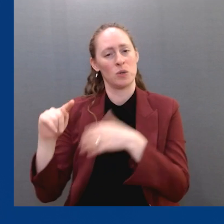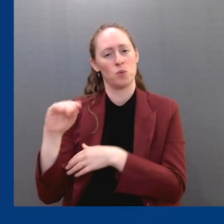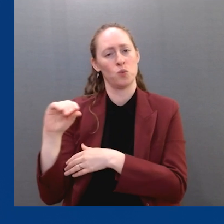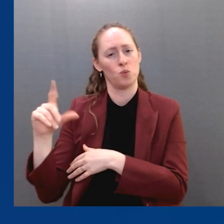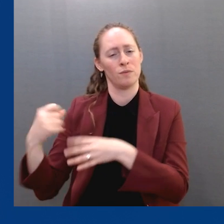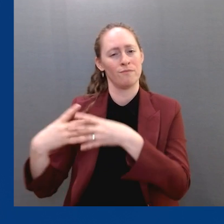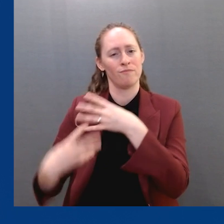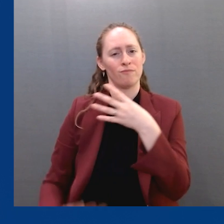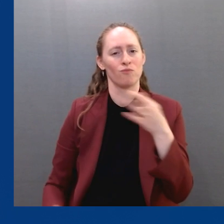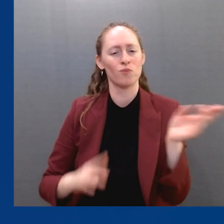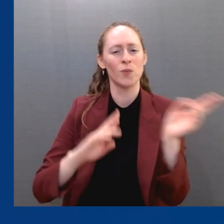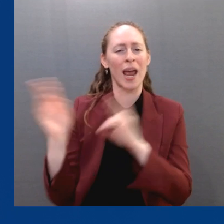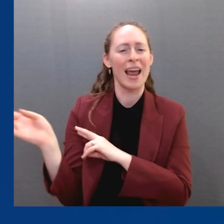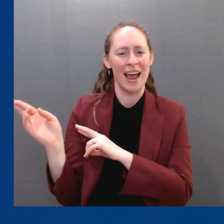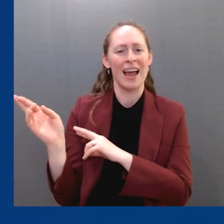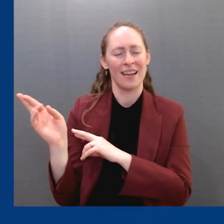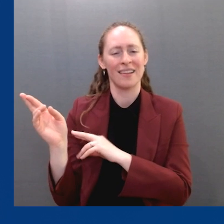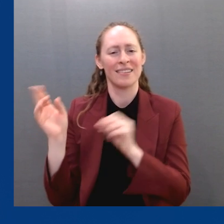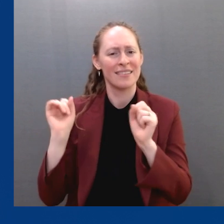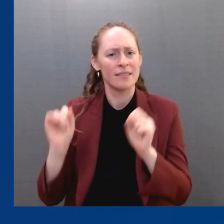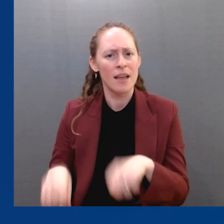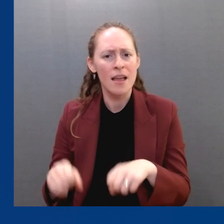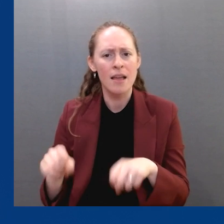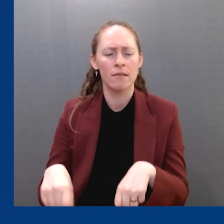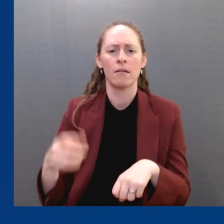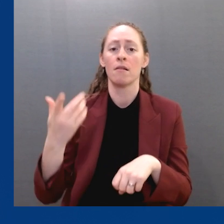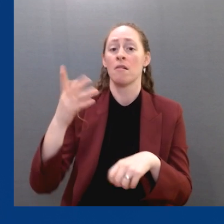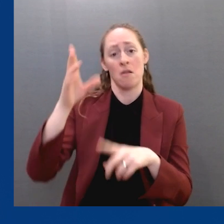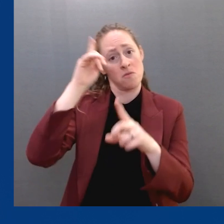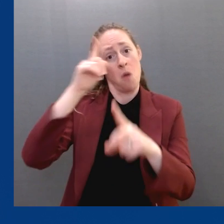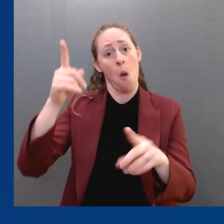to the lowest possible level, and that is our best defense.